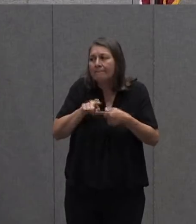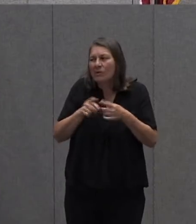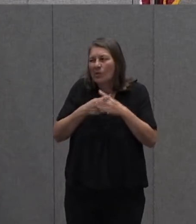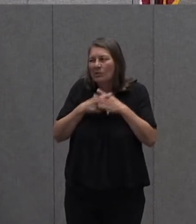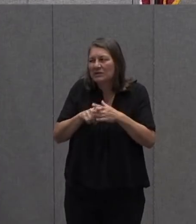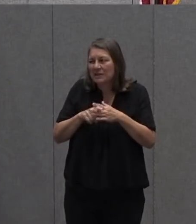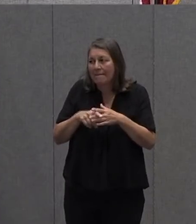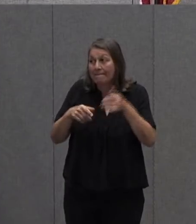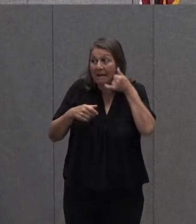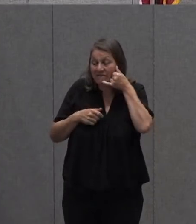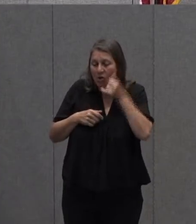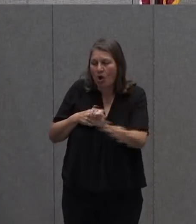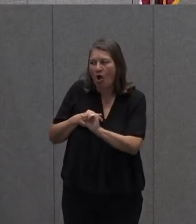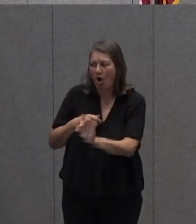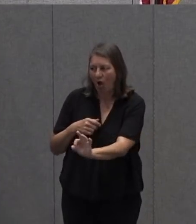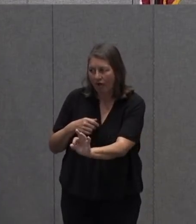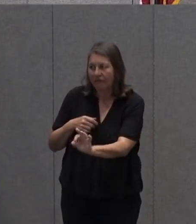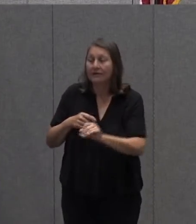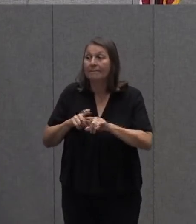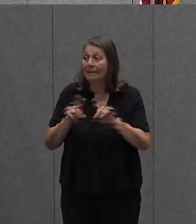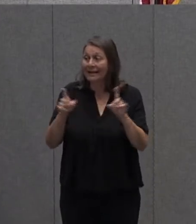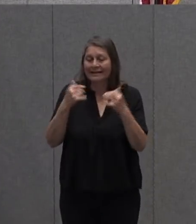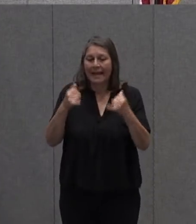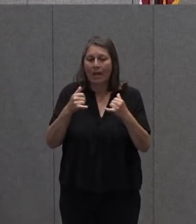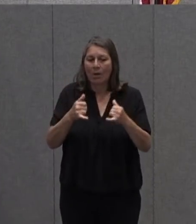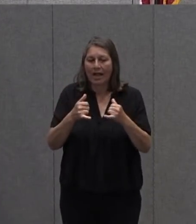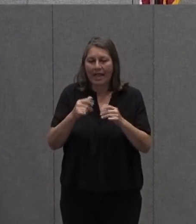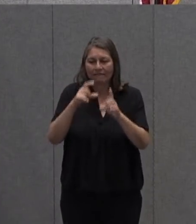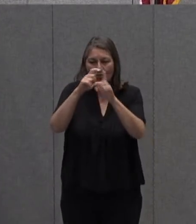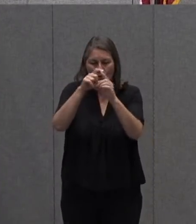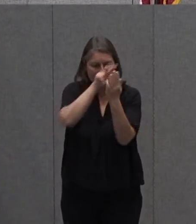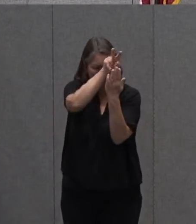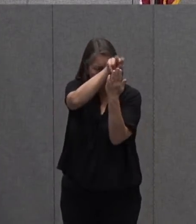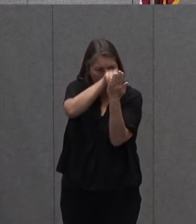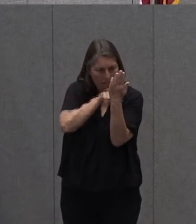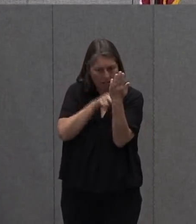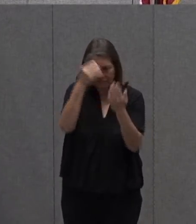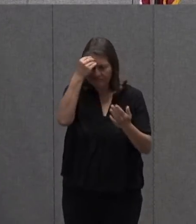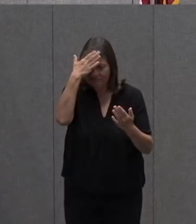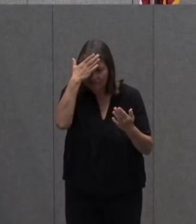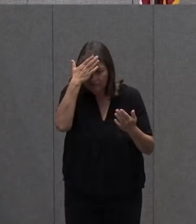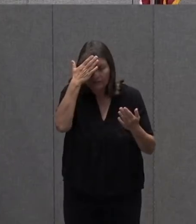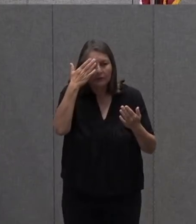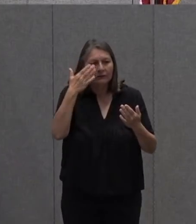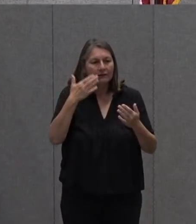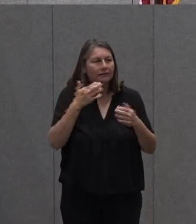So that, but you know, now I have some words in my brain that I'm ready to go. All right, I am so ready.